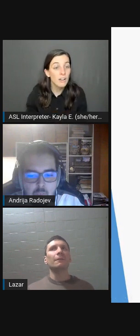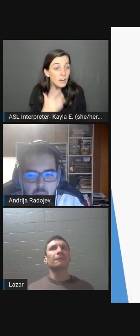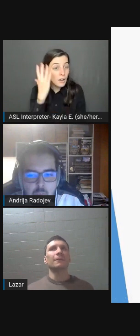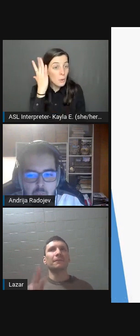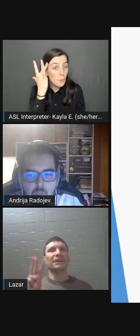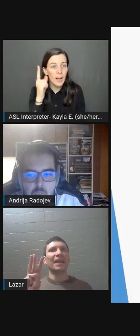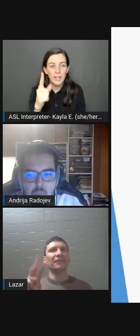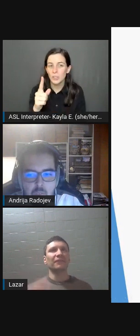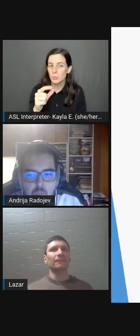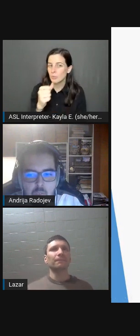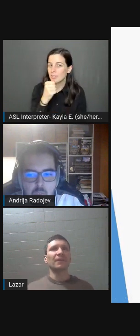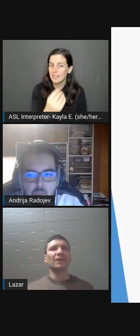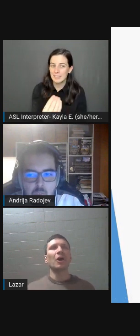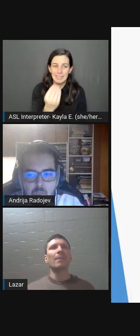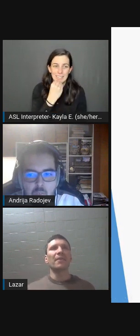for three days, no matter why.